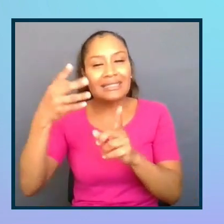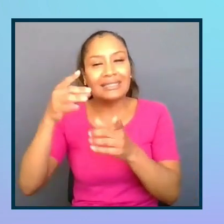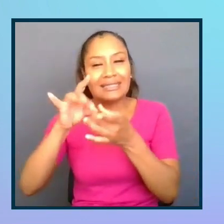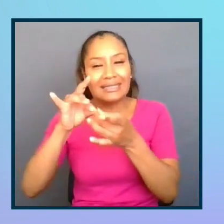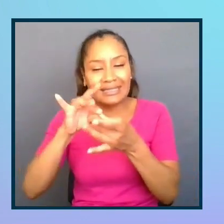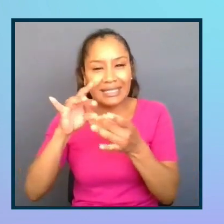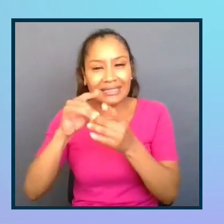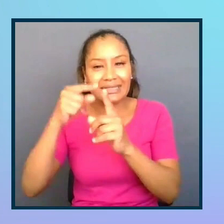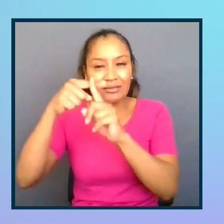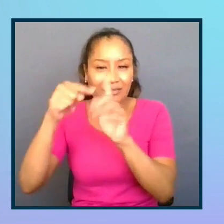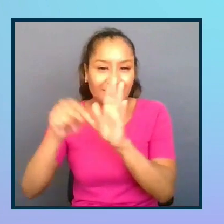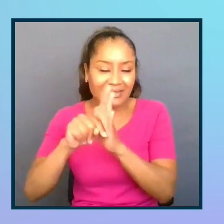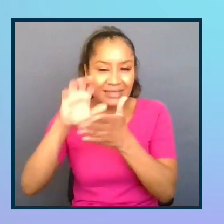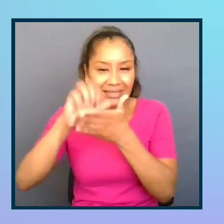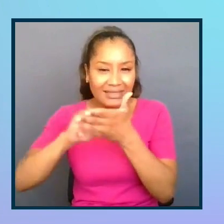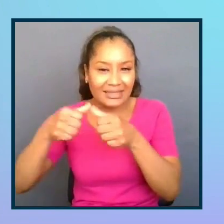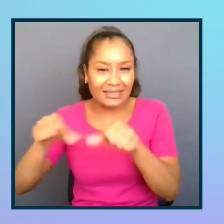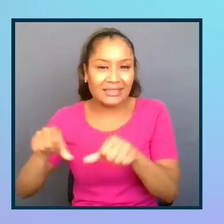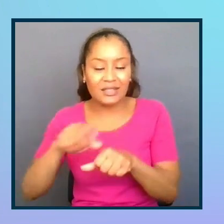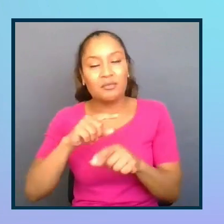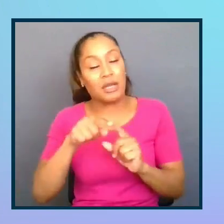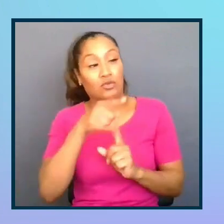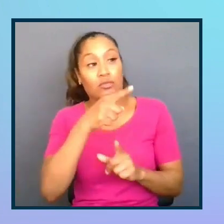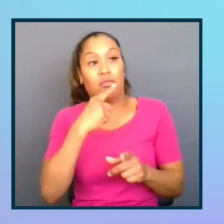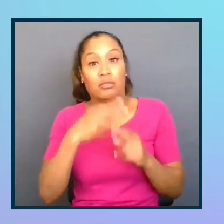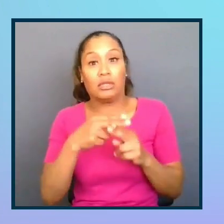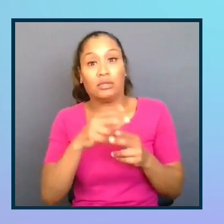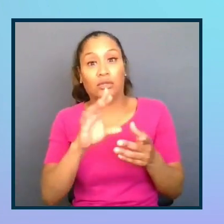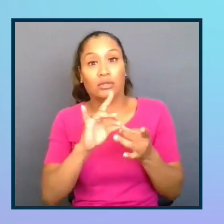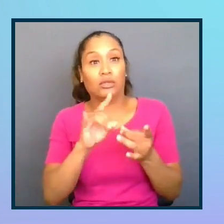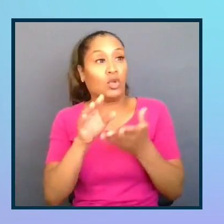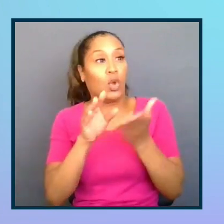we can make the assumption there that users will also be able to link that